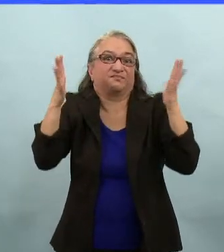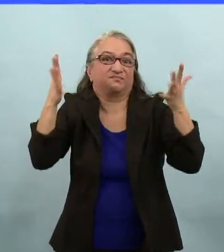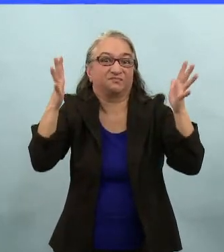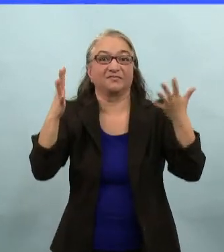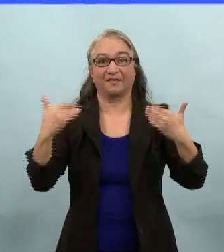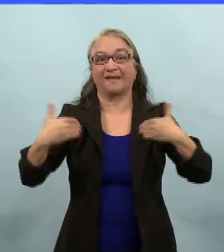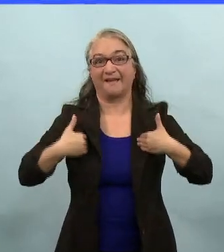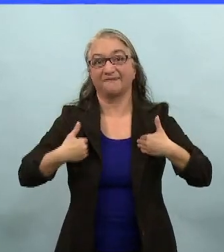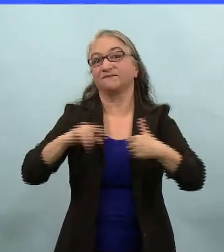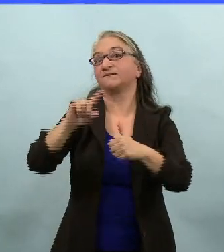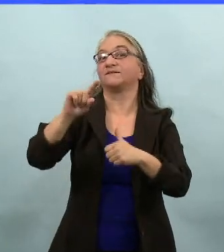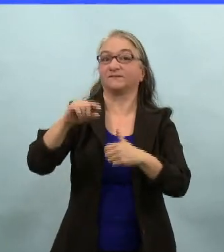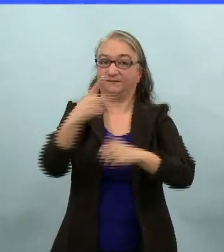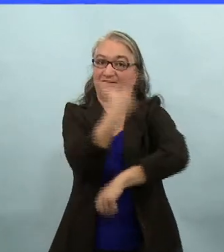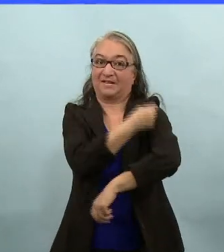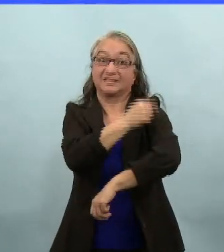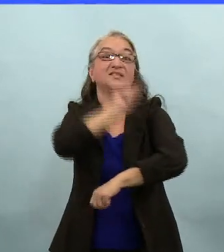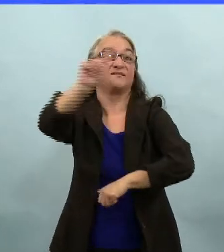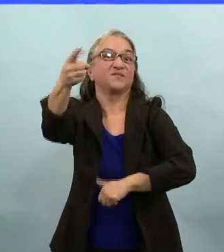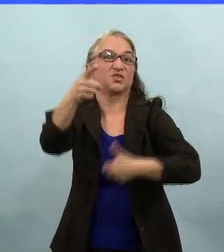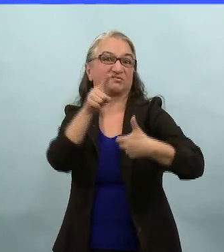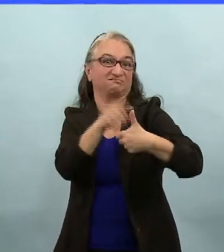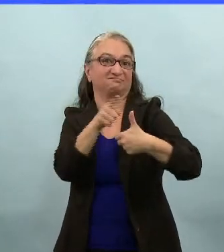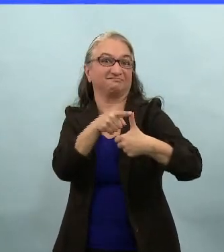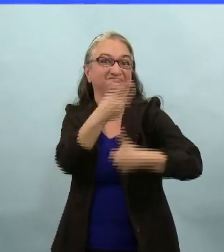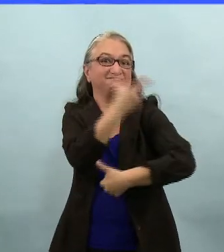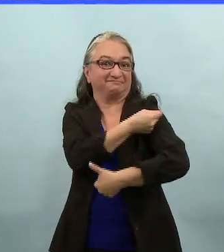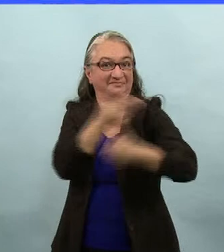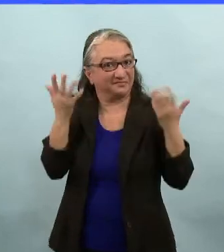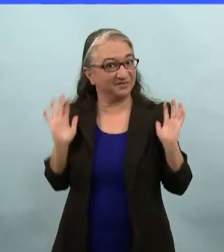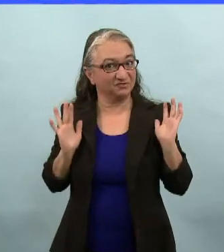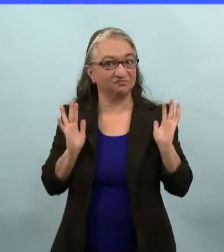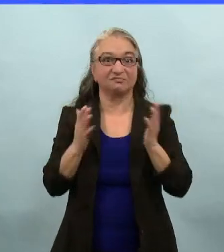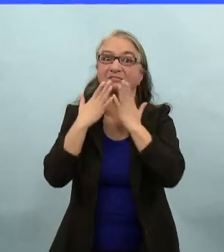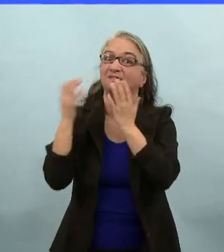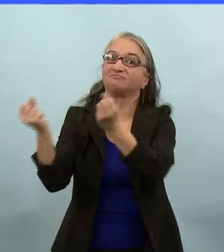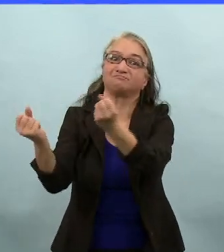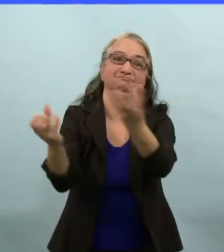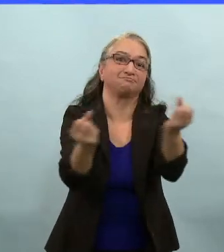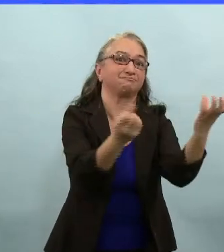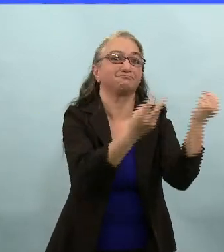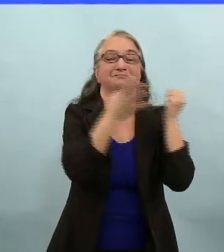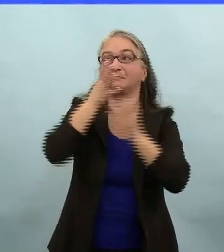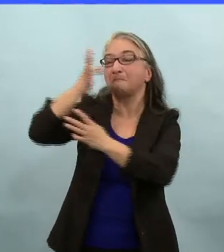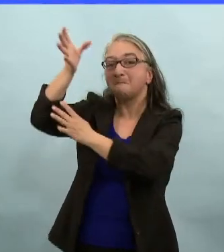great progress so impressive and i'm so thankful to these parents but we want to see even more